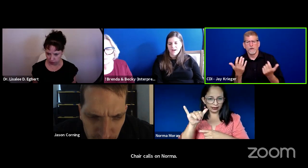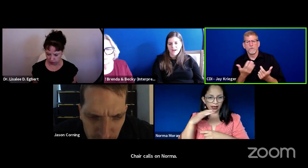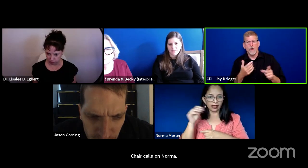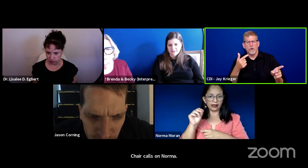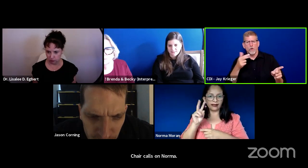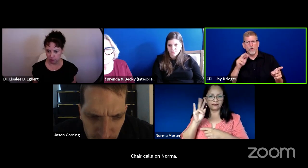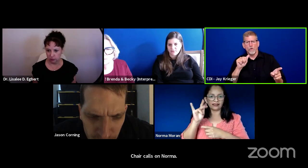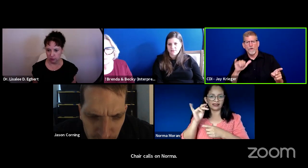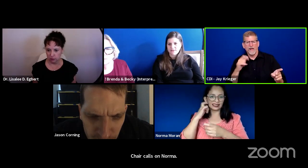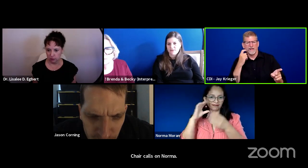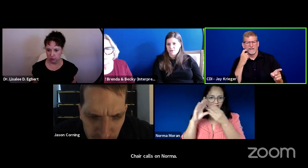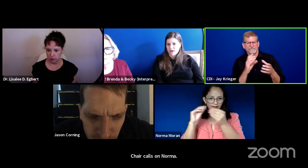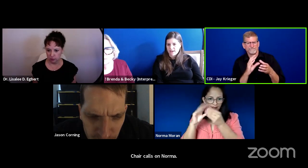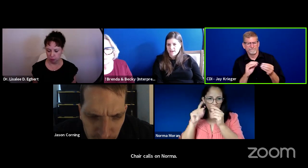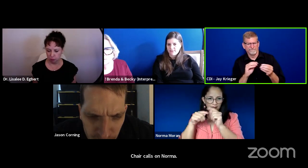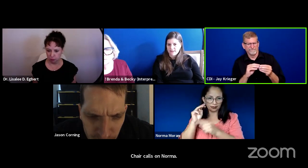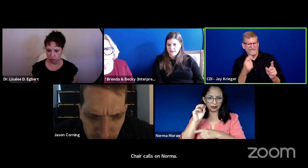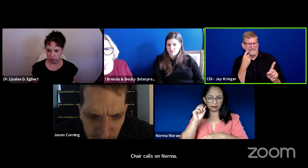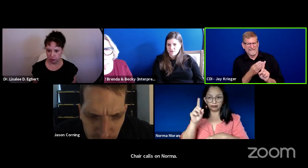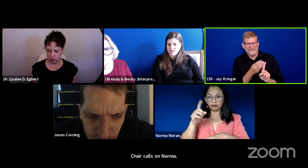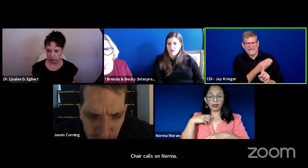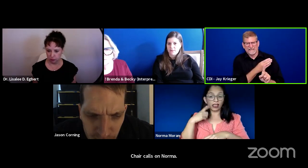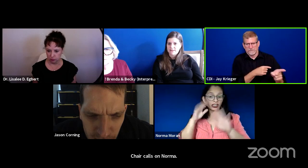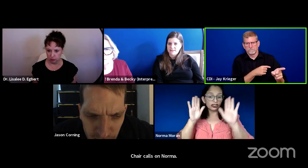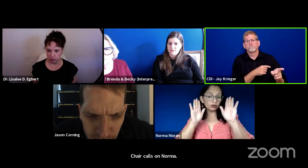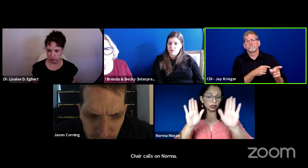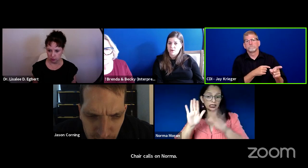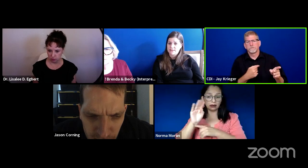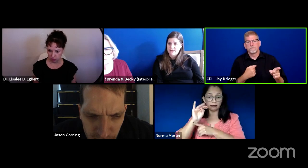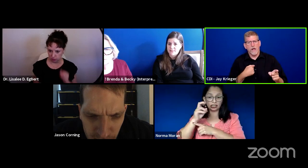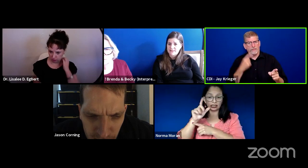I'm in support of what Dr. Gray and Vikki have just commented in regards to MSD.